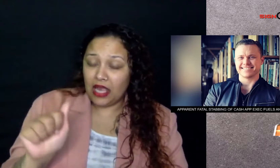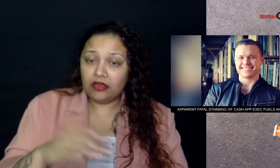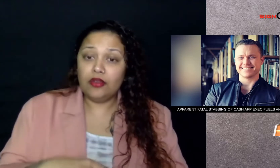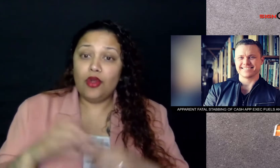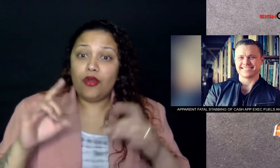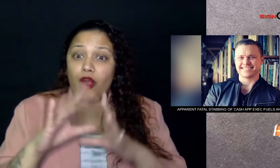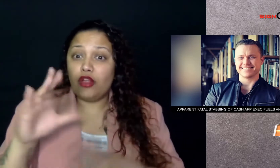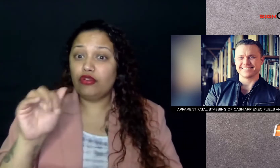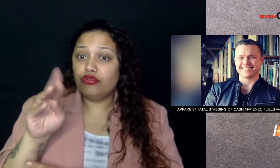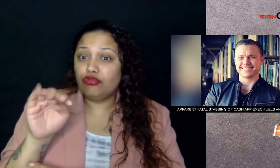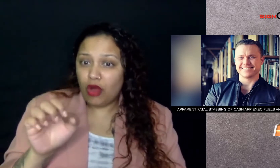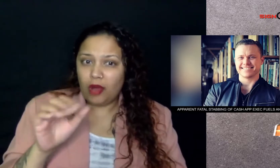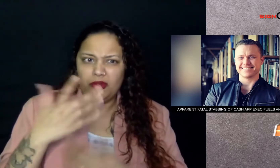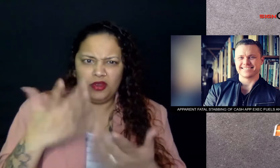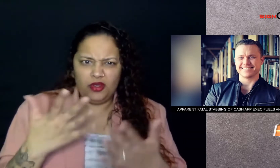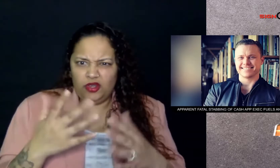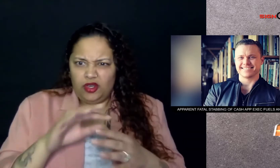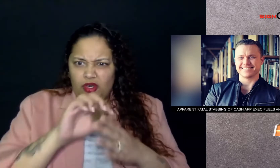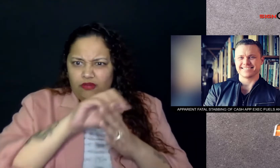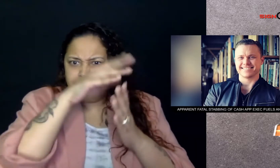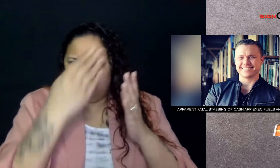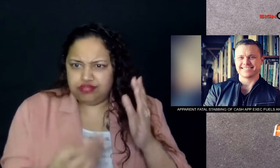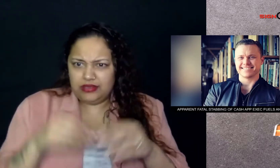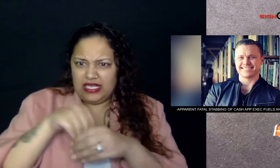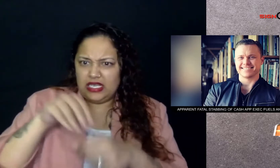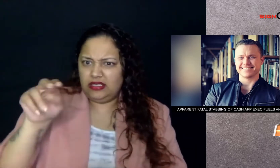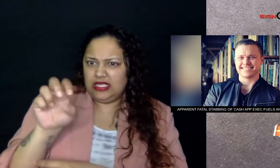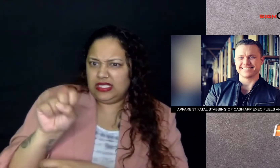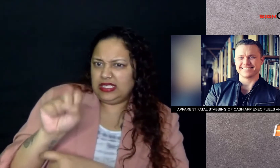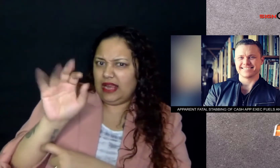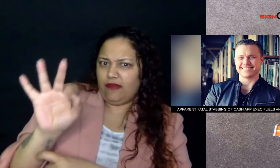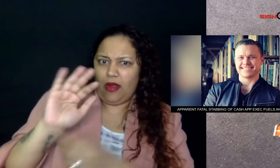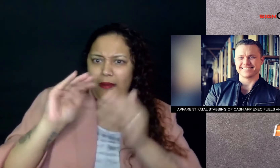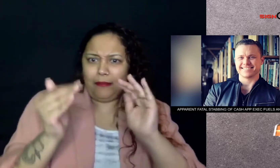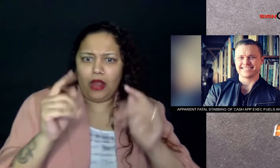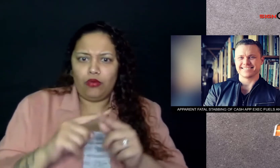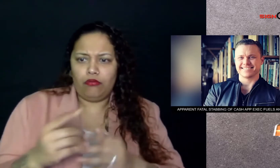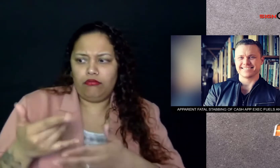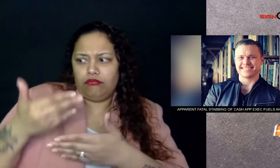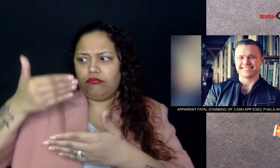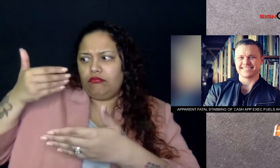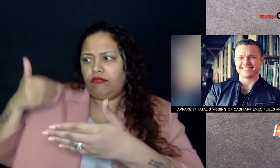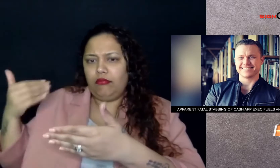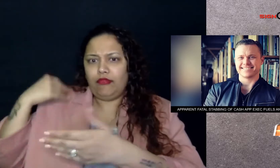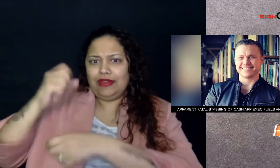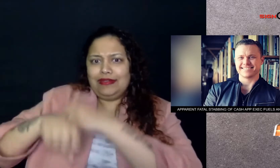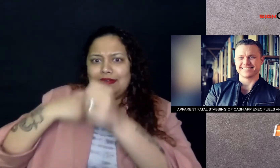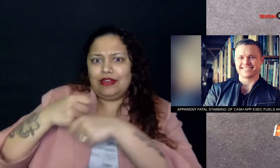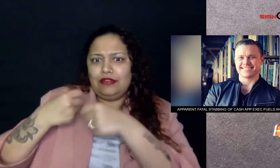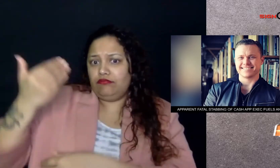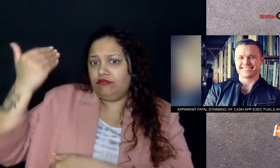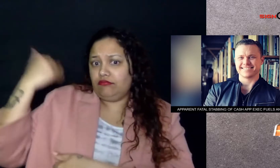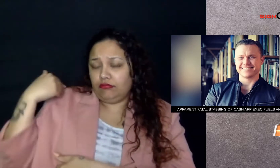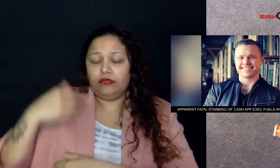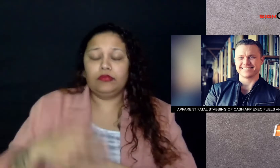but according to police data violent crime overall is falling in San Francisco compared to